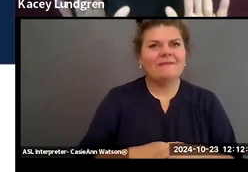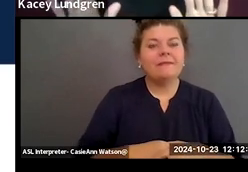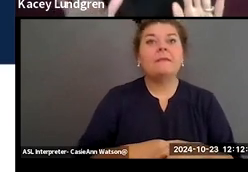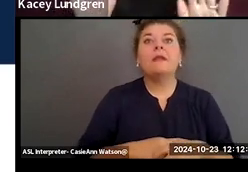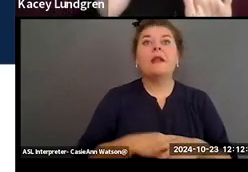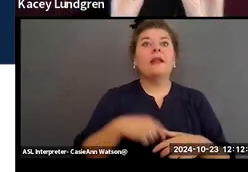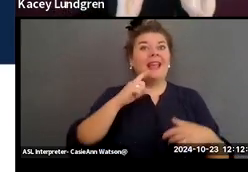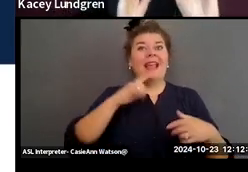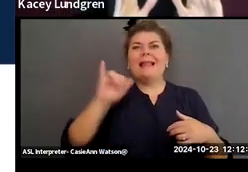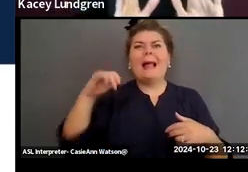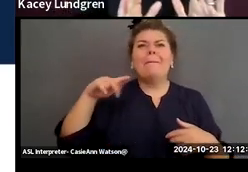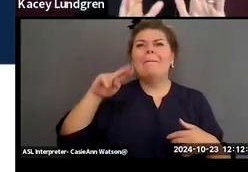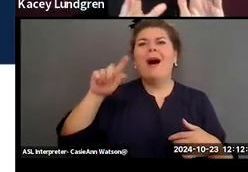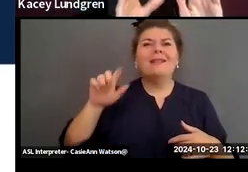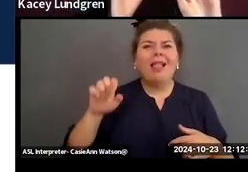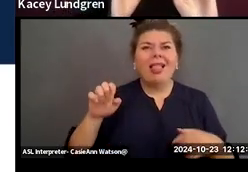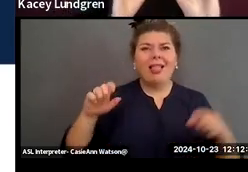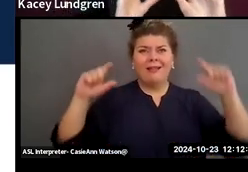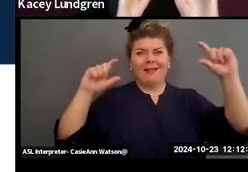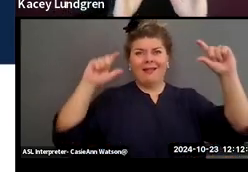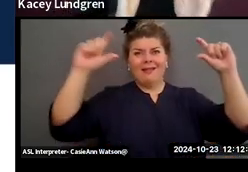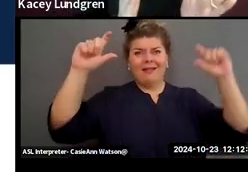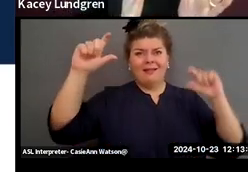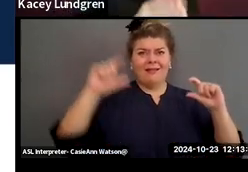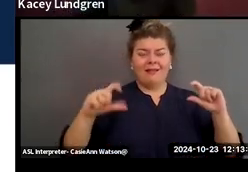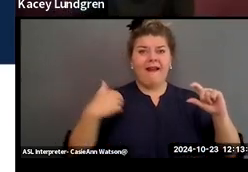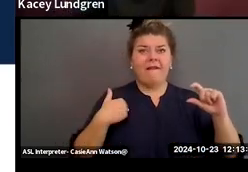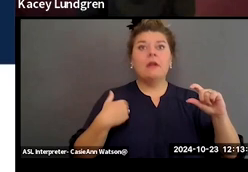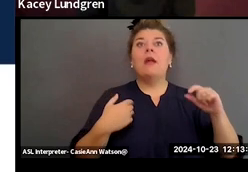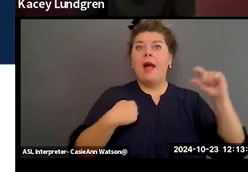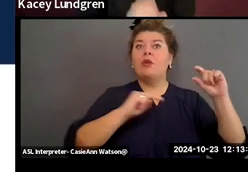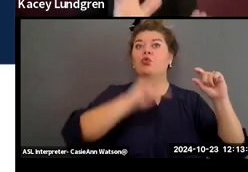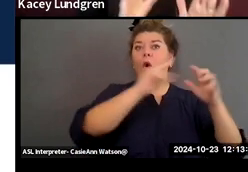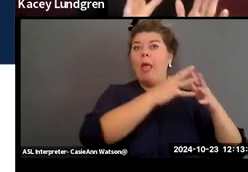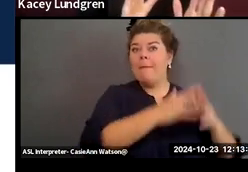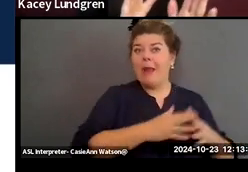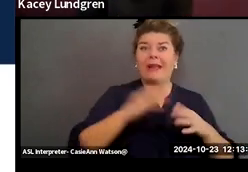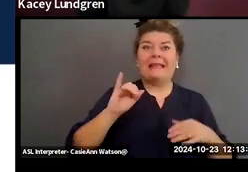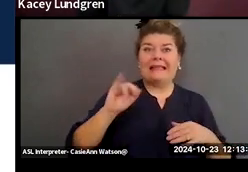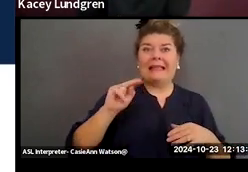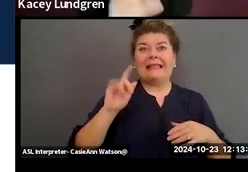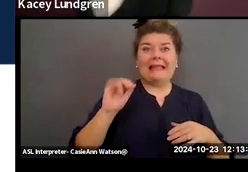It's a puzzle. This is one of the pieces. So now we've got North American Indian Sign Language here in the first corner.